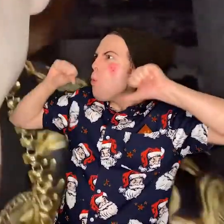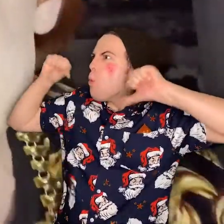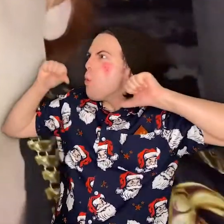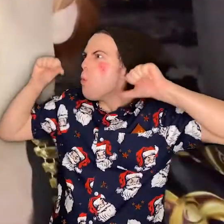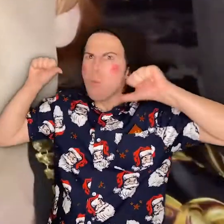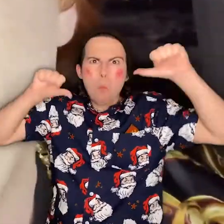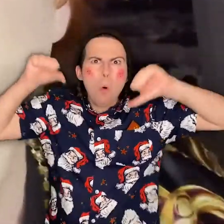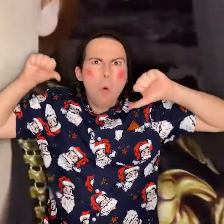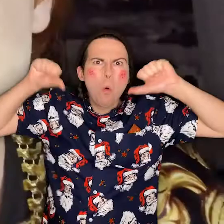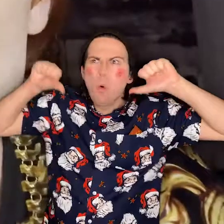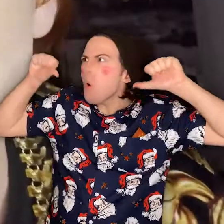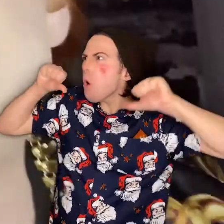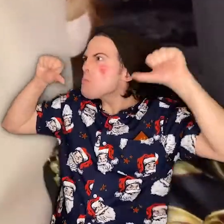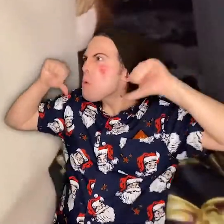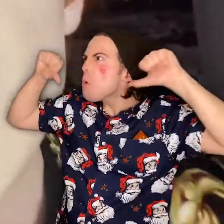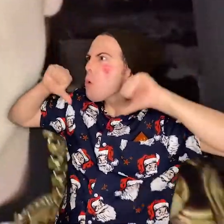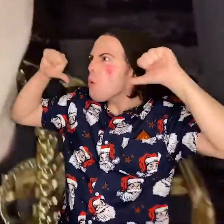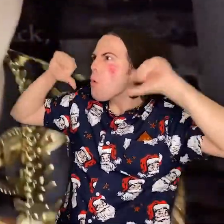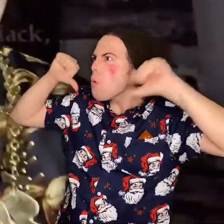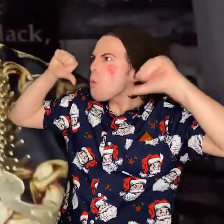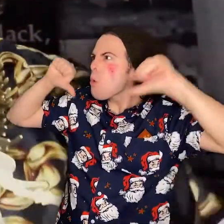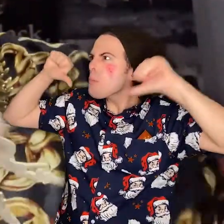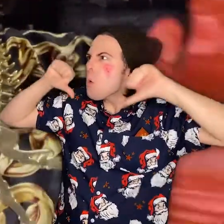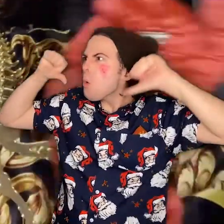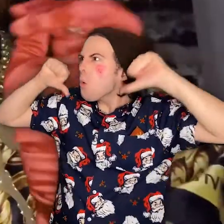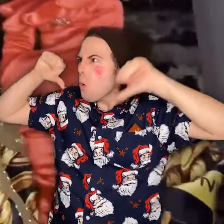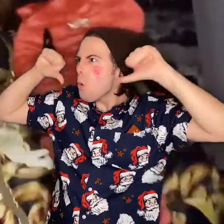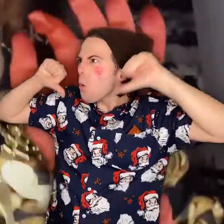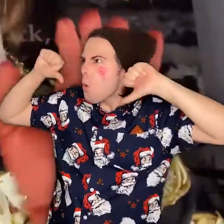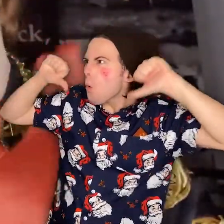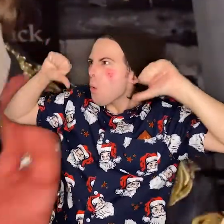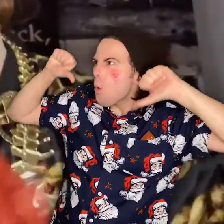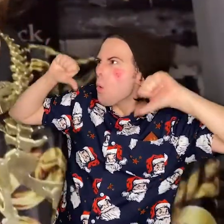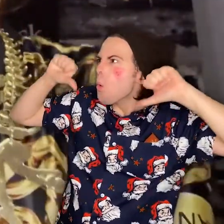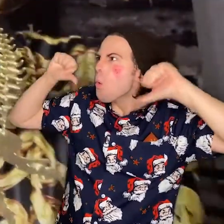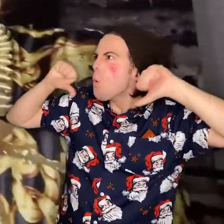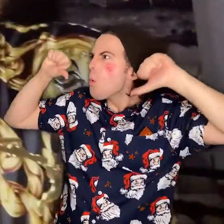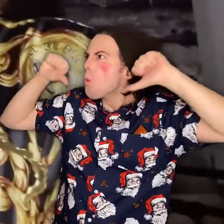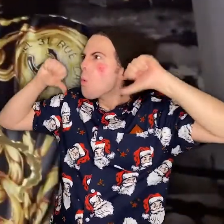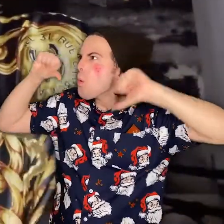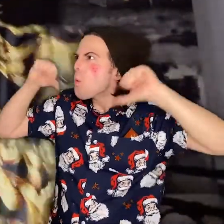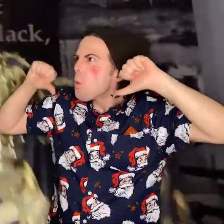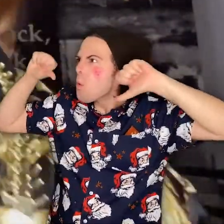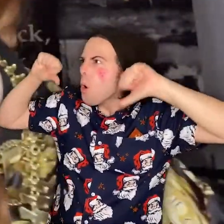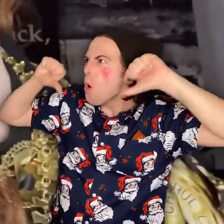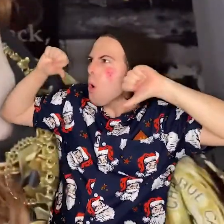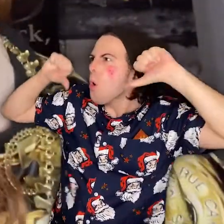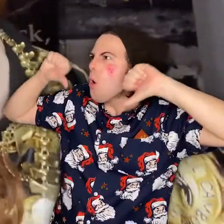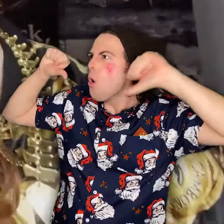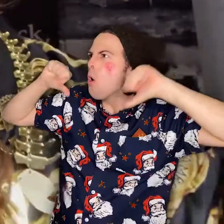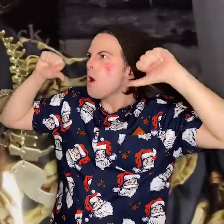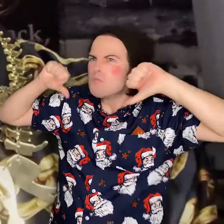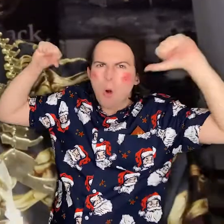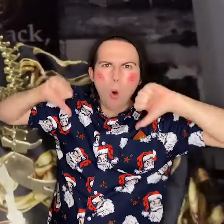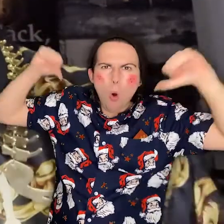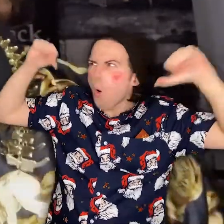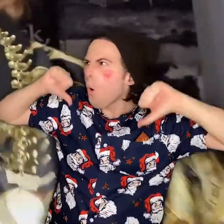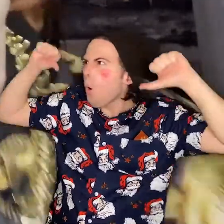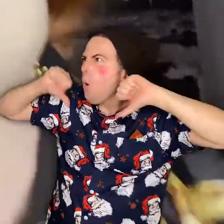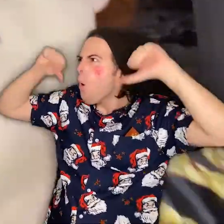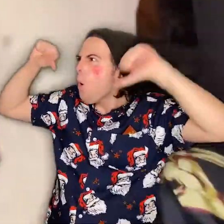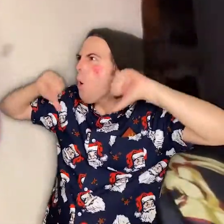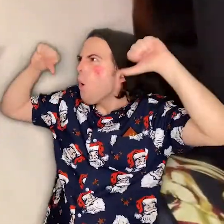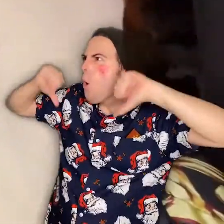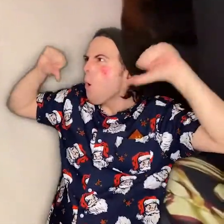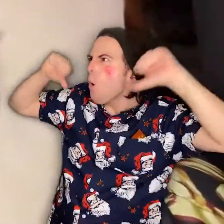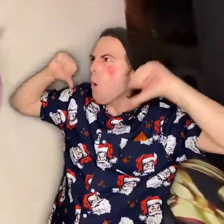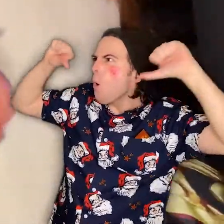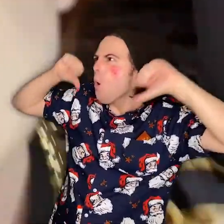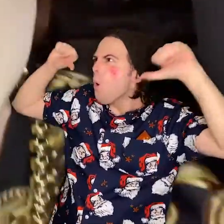Judy – What are you ugly lot booing at? Booo, Booooo, Booo/